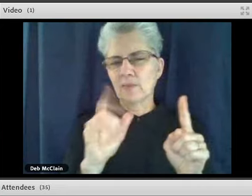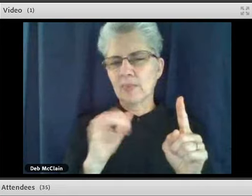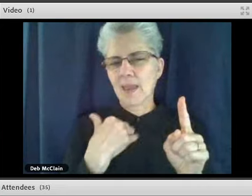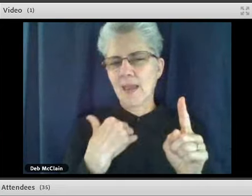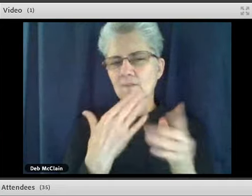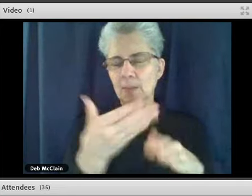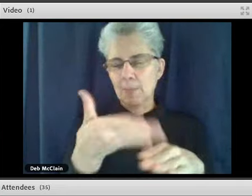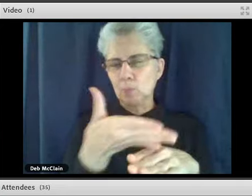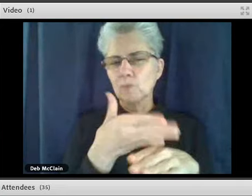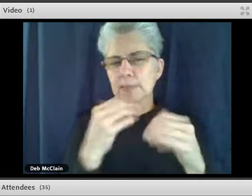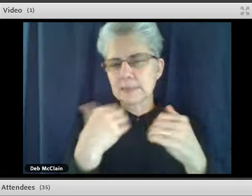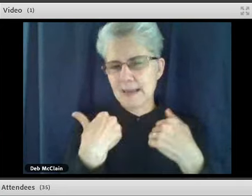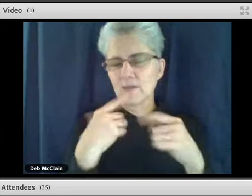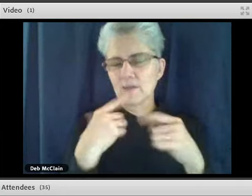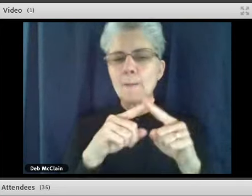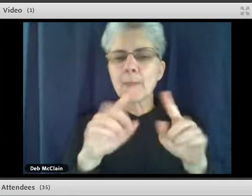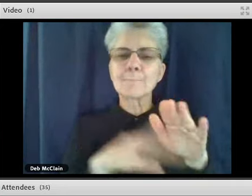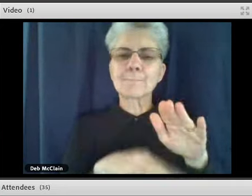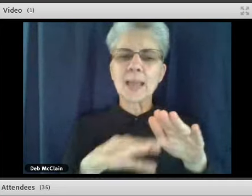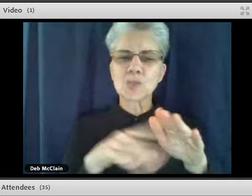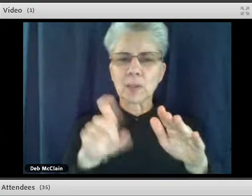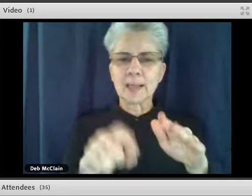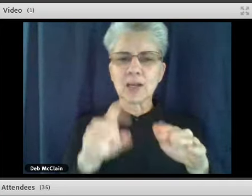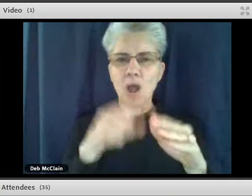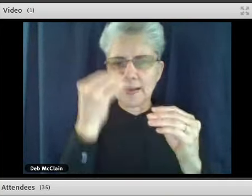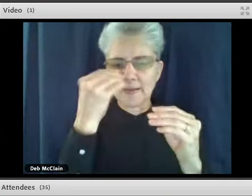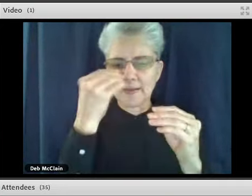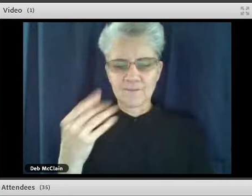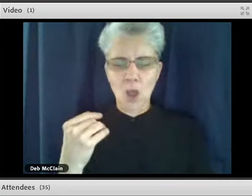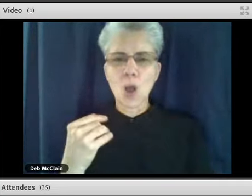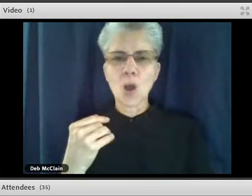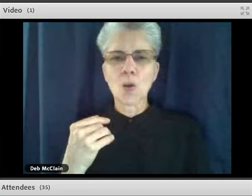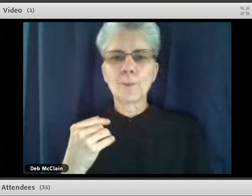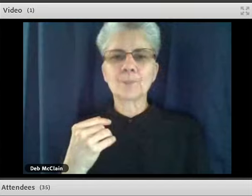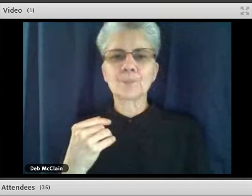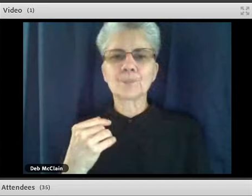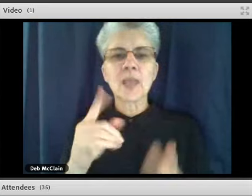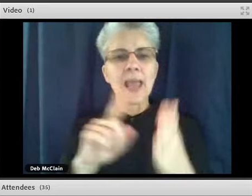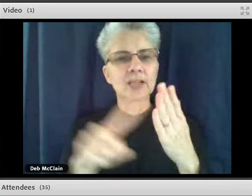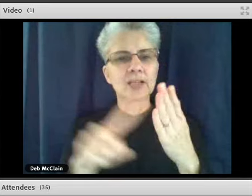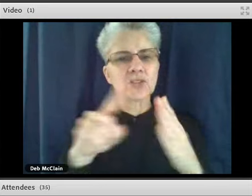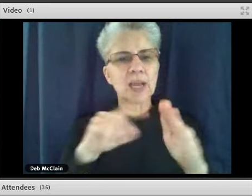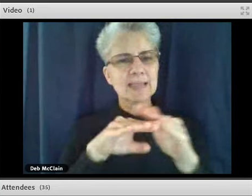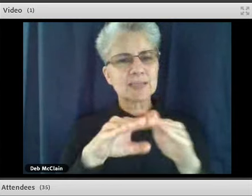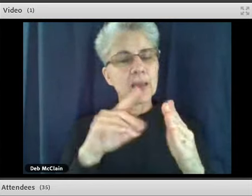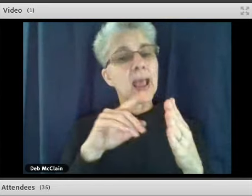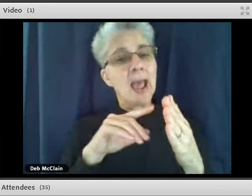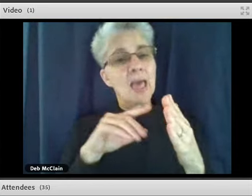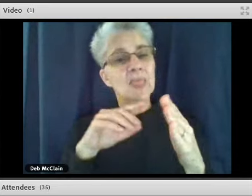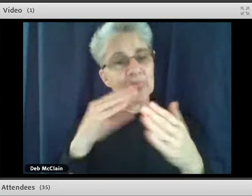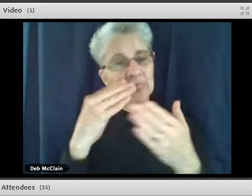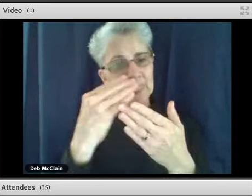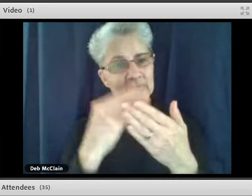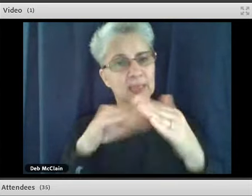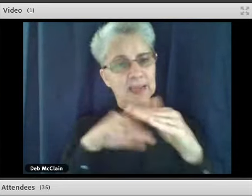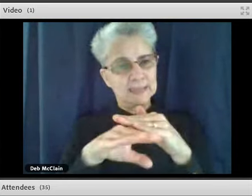The Office 365 is a little bit different. They have some improvements. But basically, you click on "info," and you click on "check accessibility."